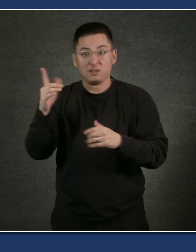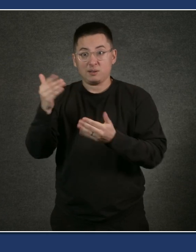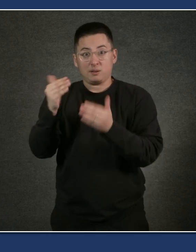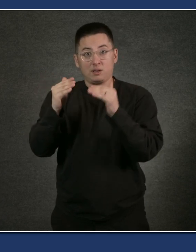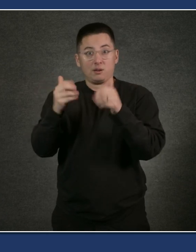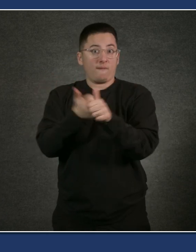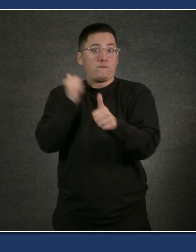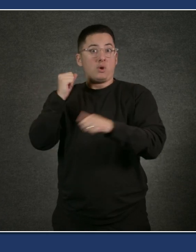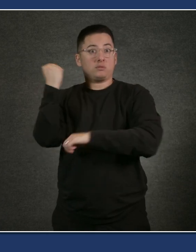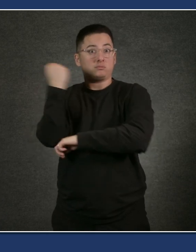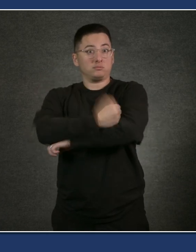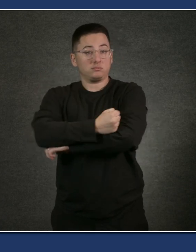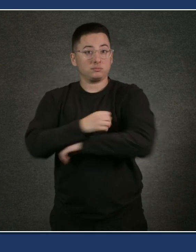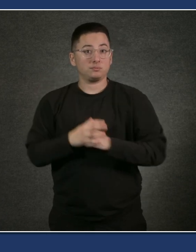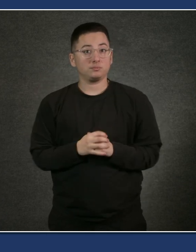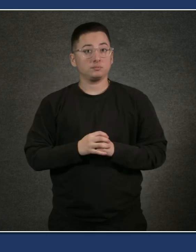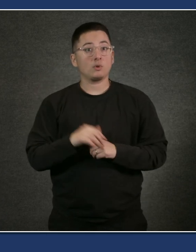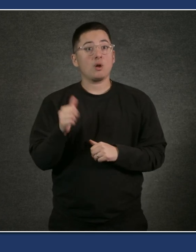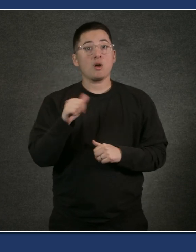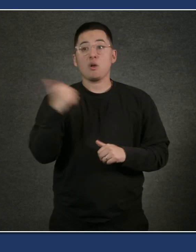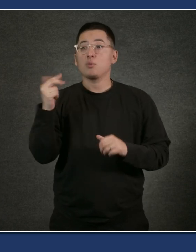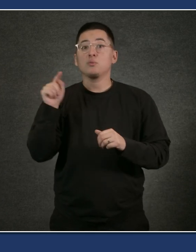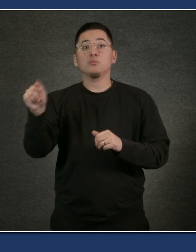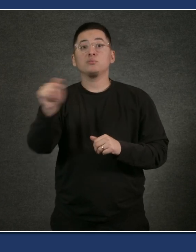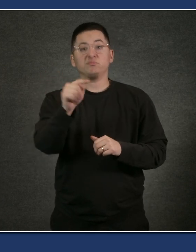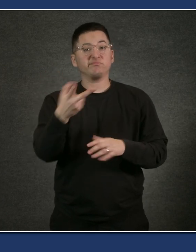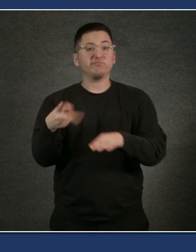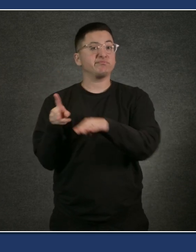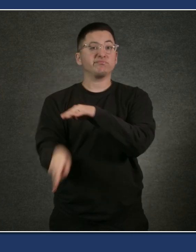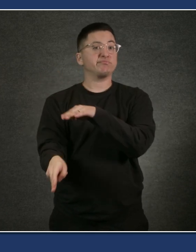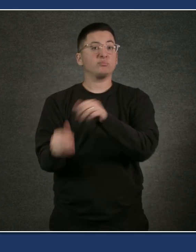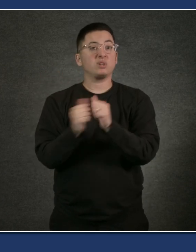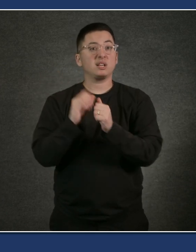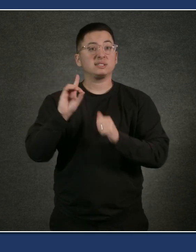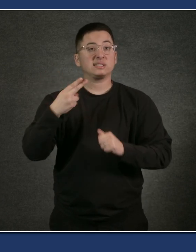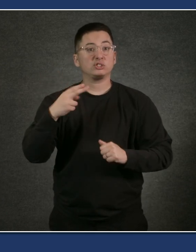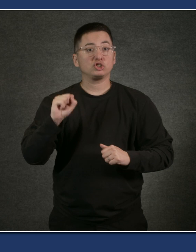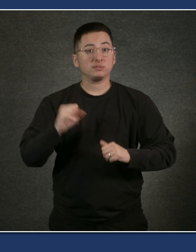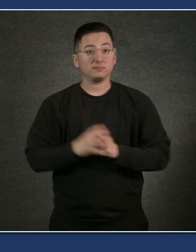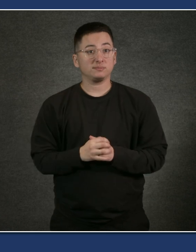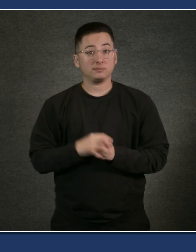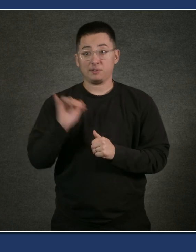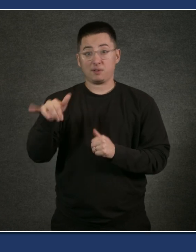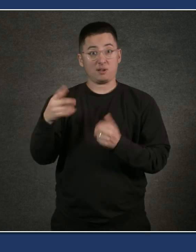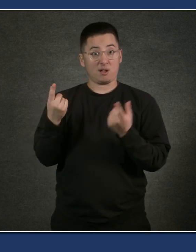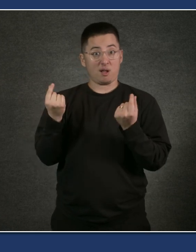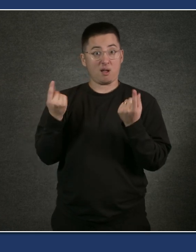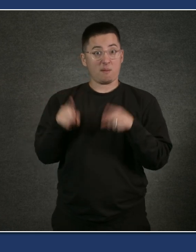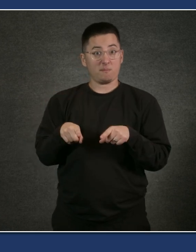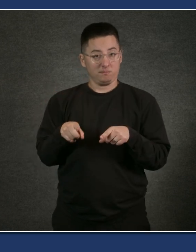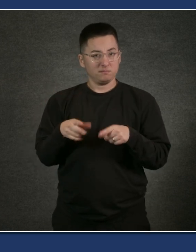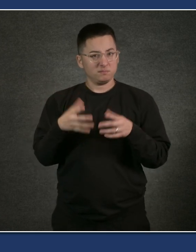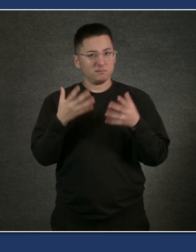Others have simply cut ties with DHS. This has left many people, including